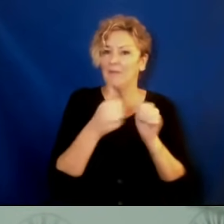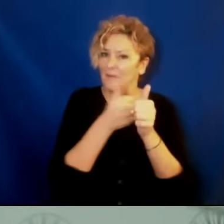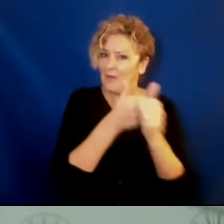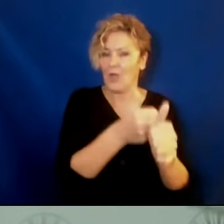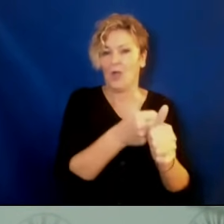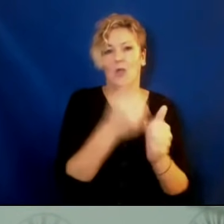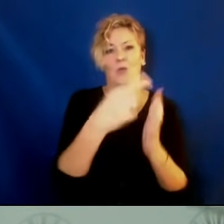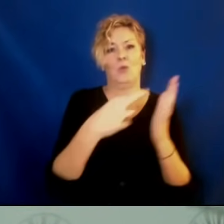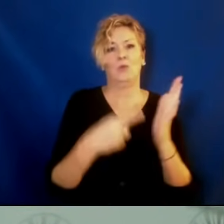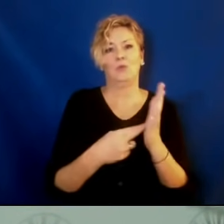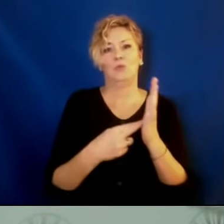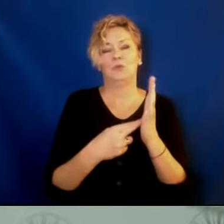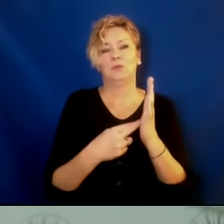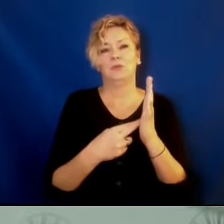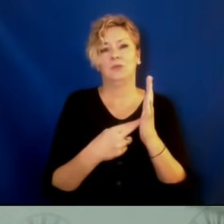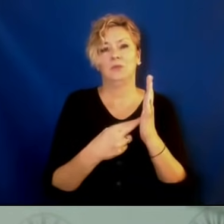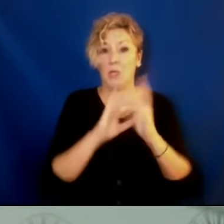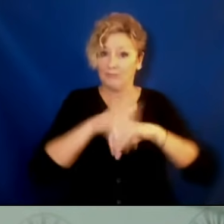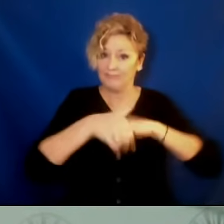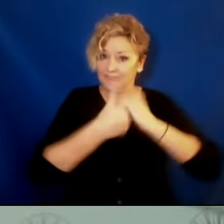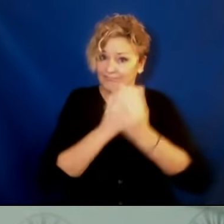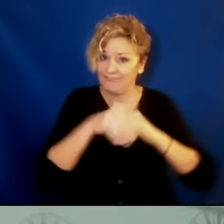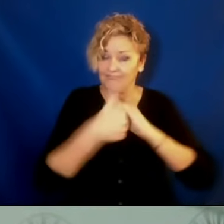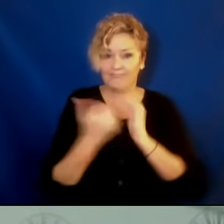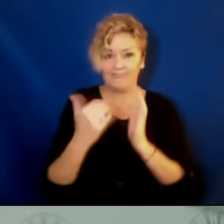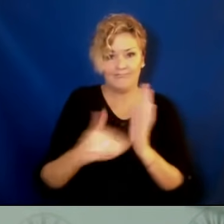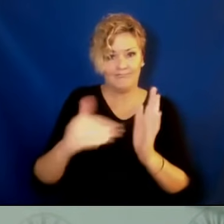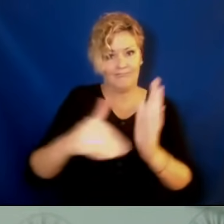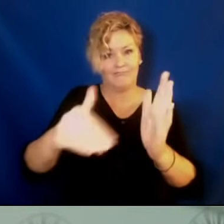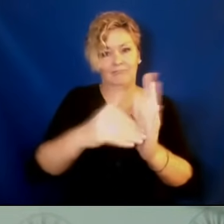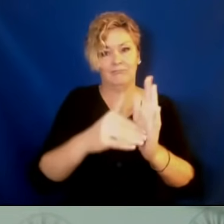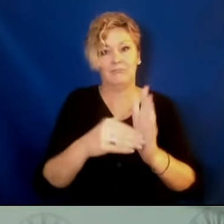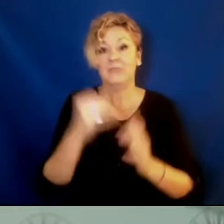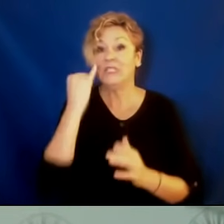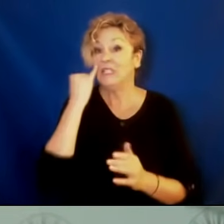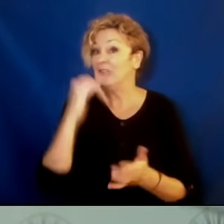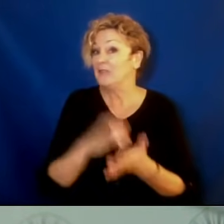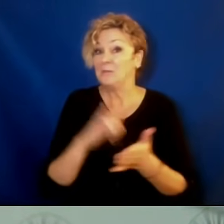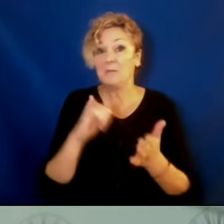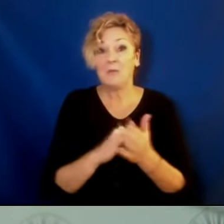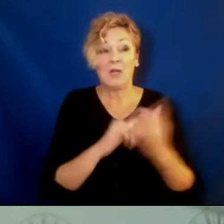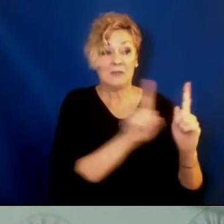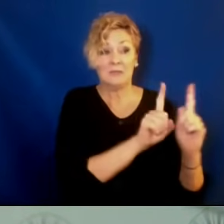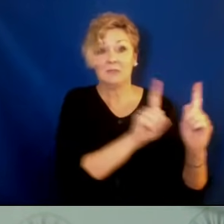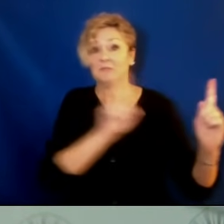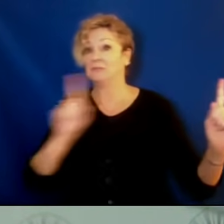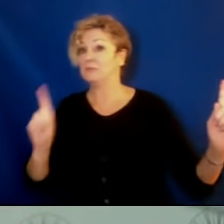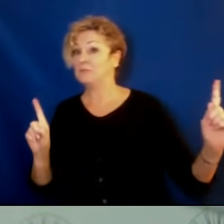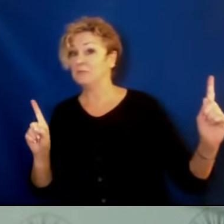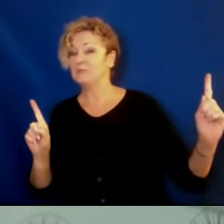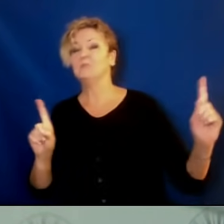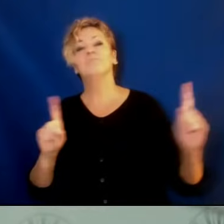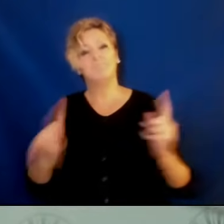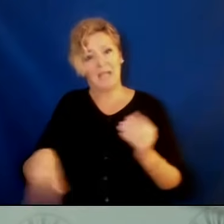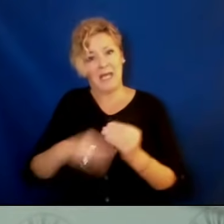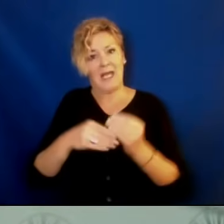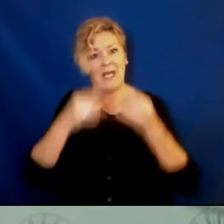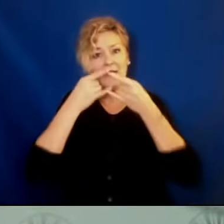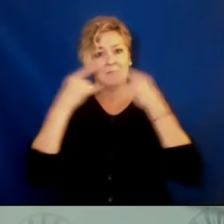a time with others in safe ways. This past week and I saw some great examples of families that joined Halloween safely.